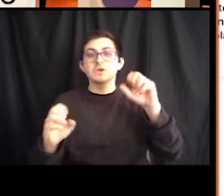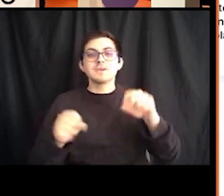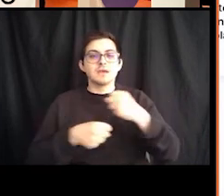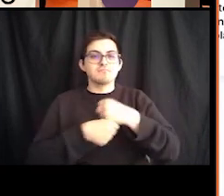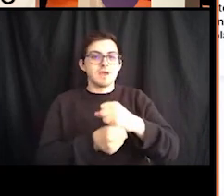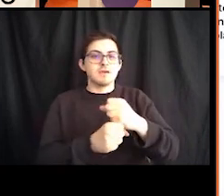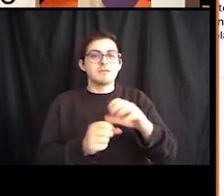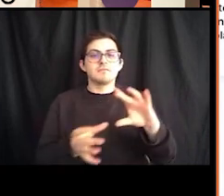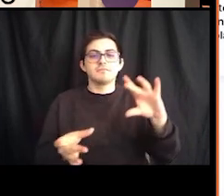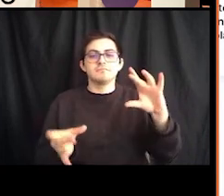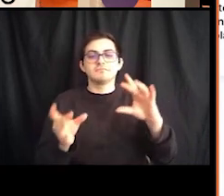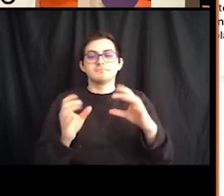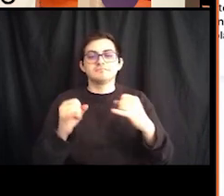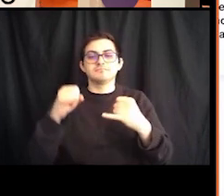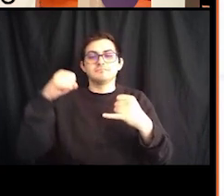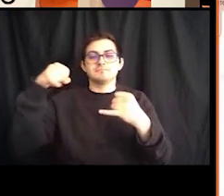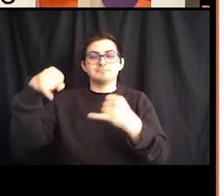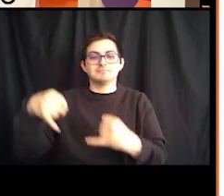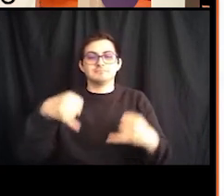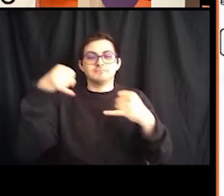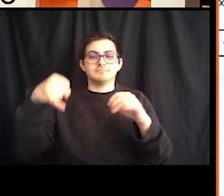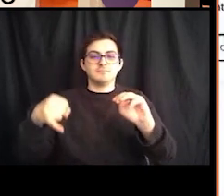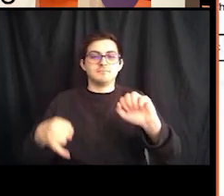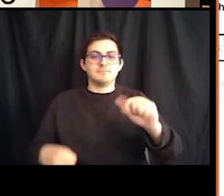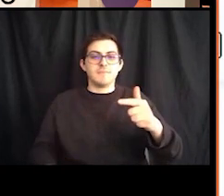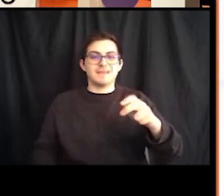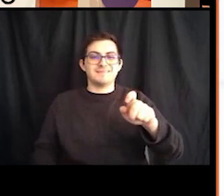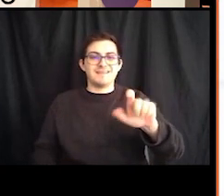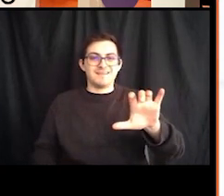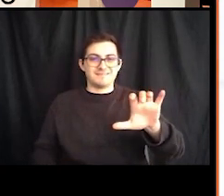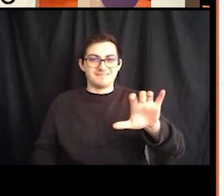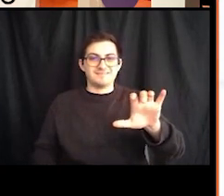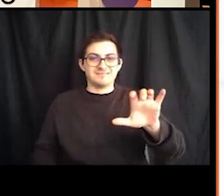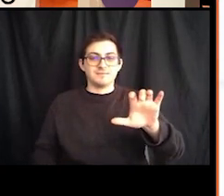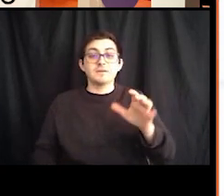The blue handles will let you adjust their exact path. Lines.